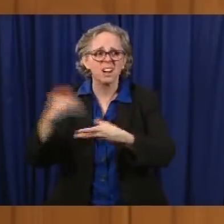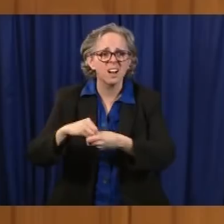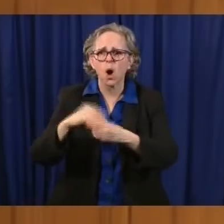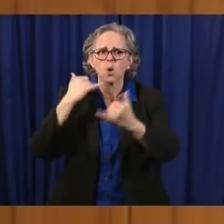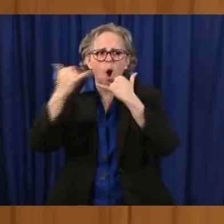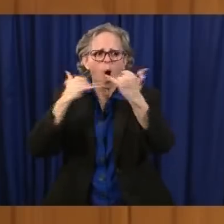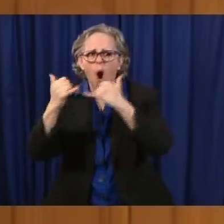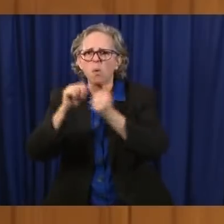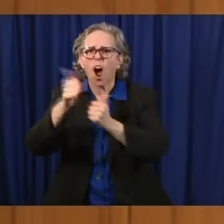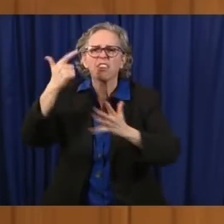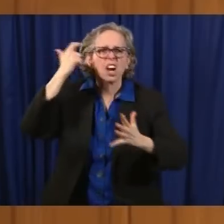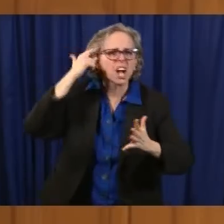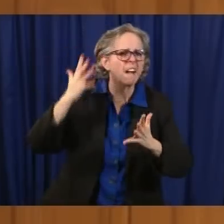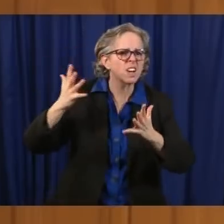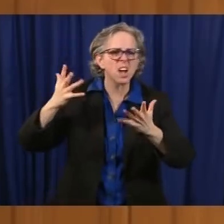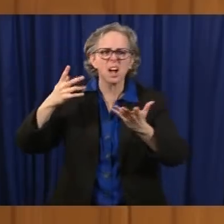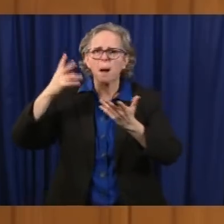THAT, WORKING EVEN TODAY ON